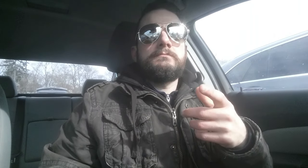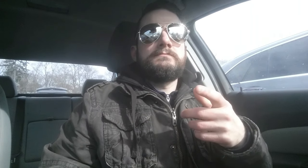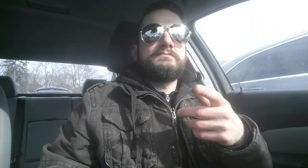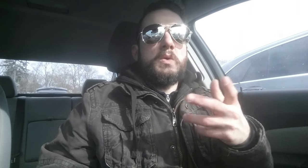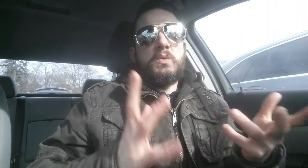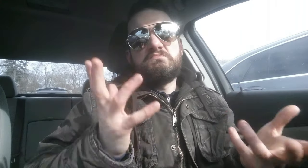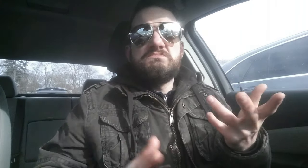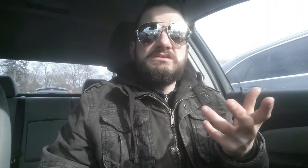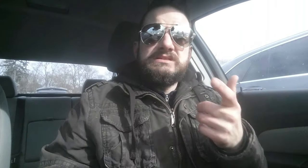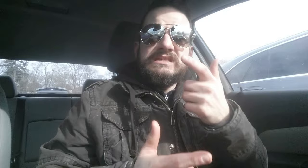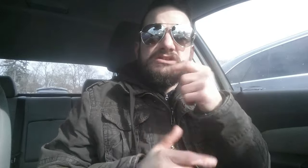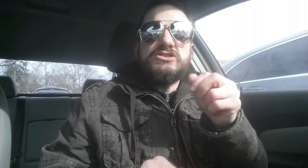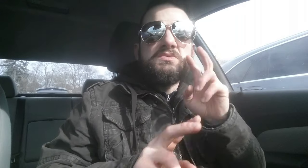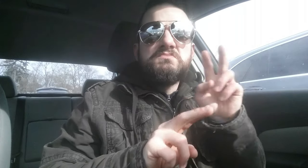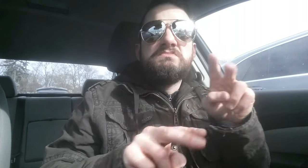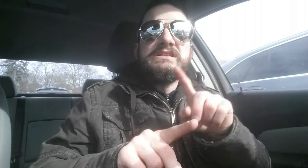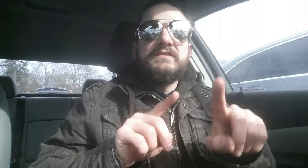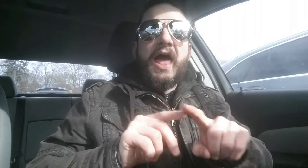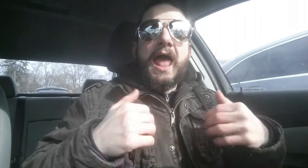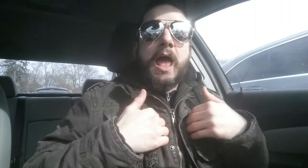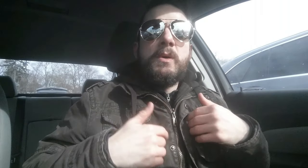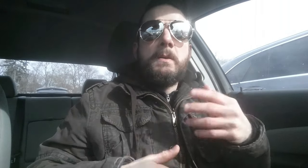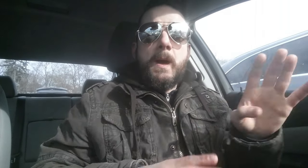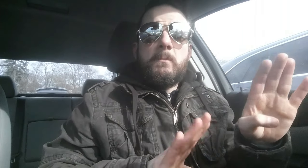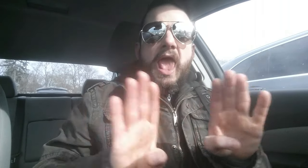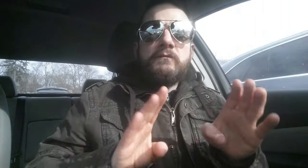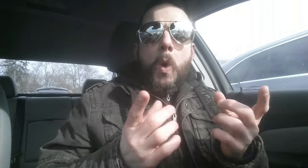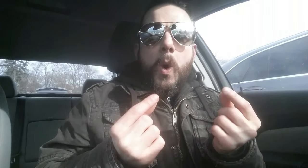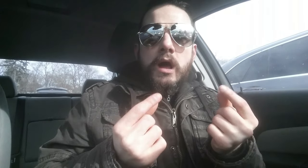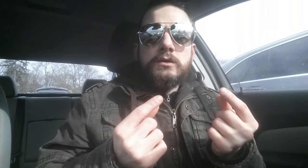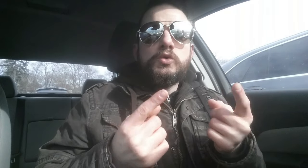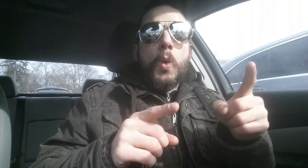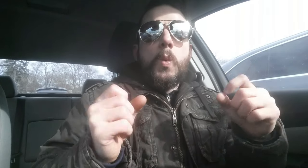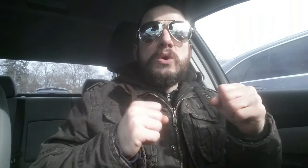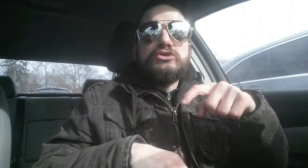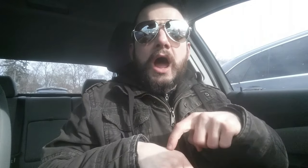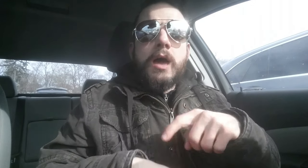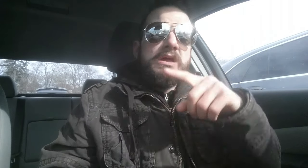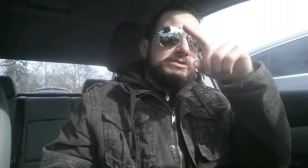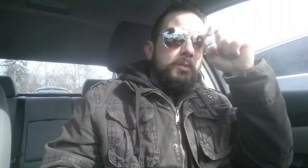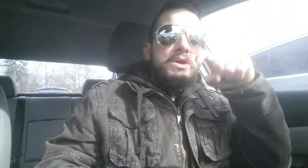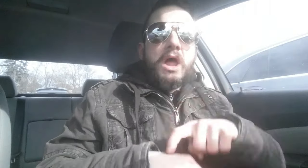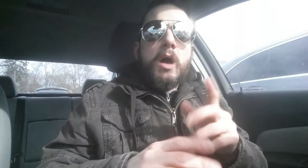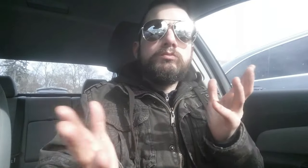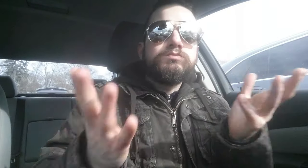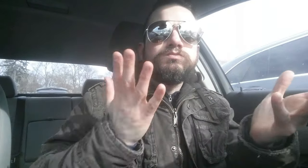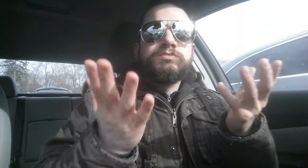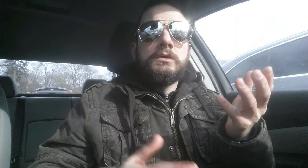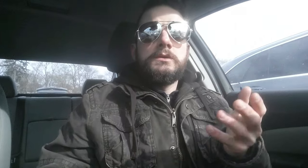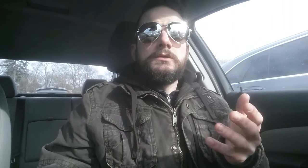It was interesting to see all animals' behaviours in the winter versus summer time.